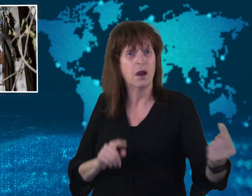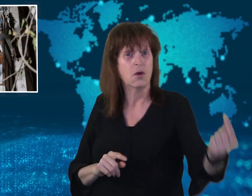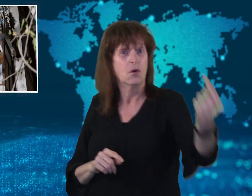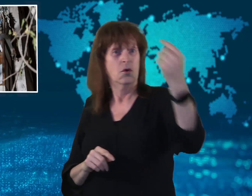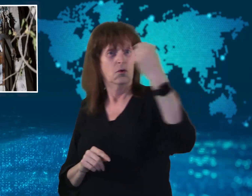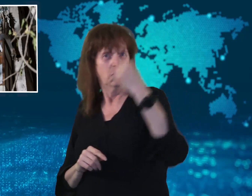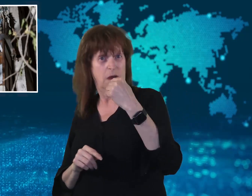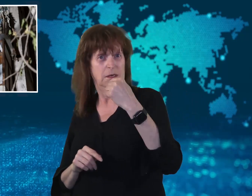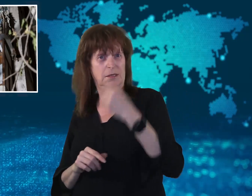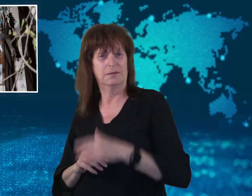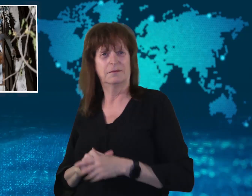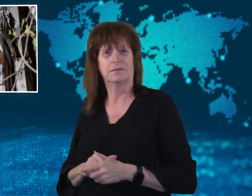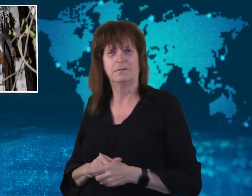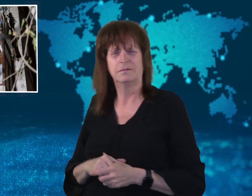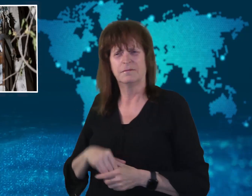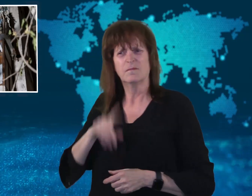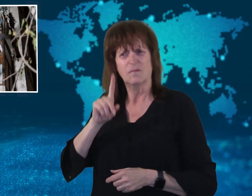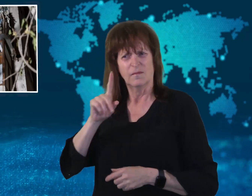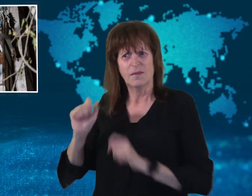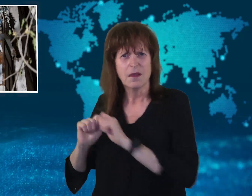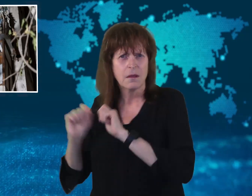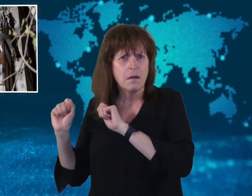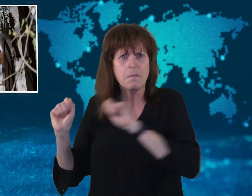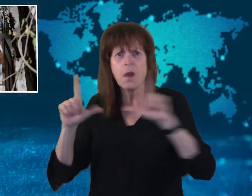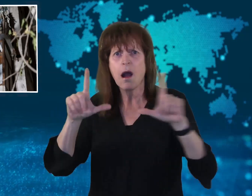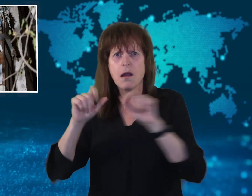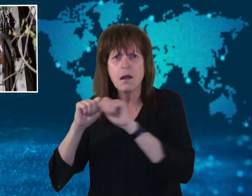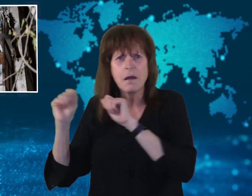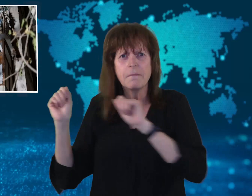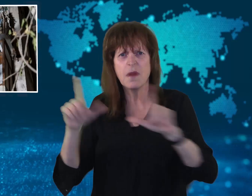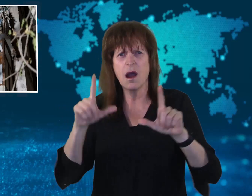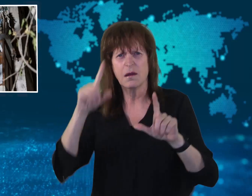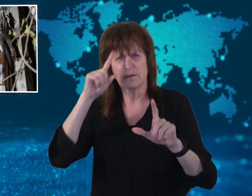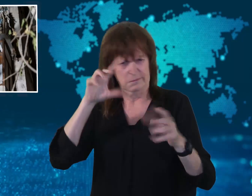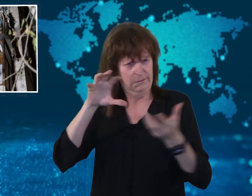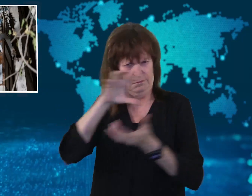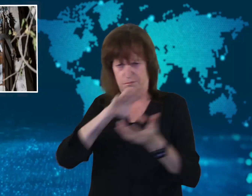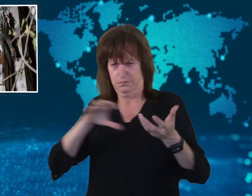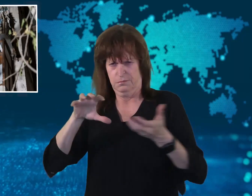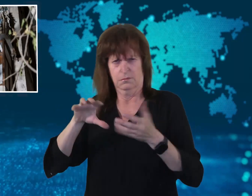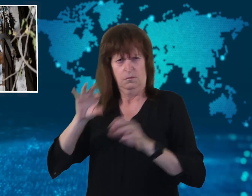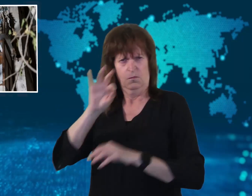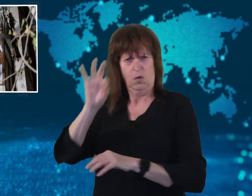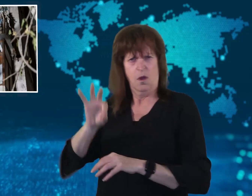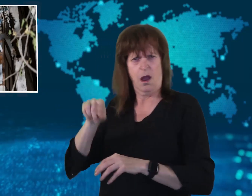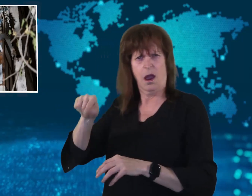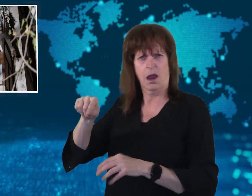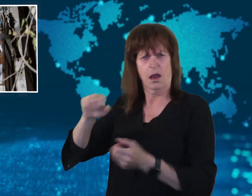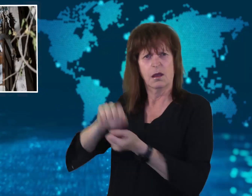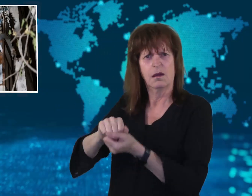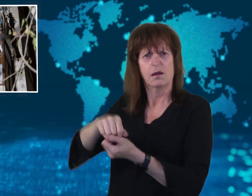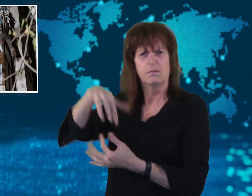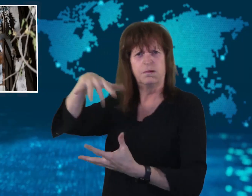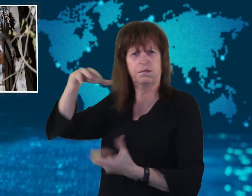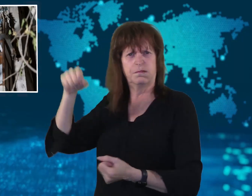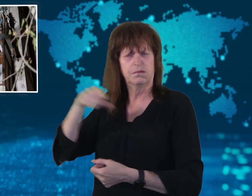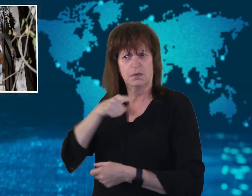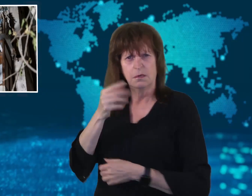down an Ukrainian rocket.